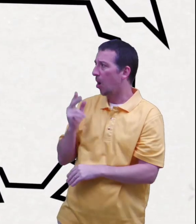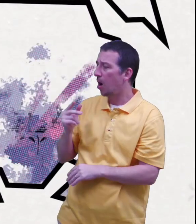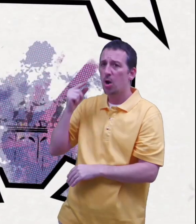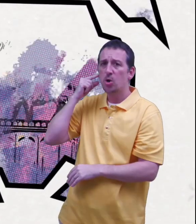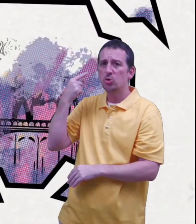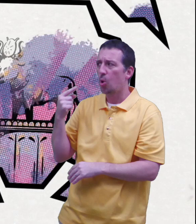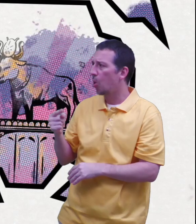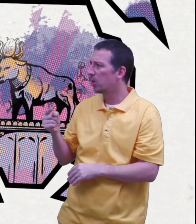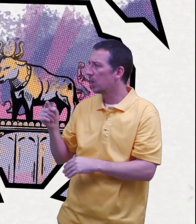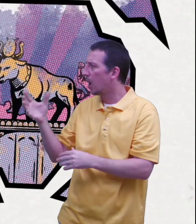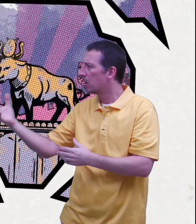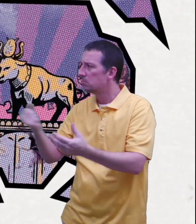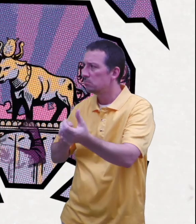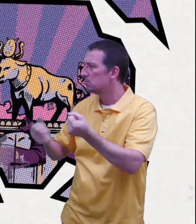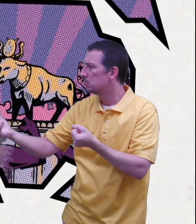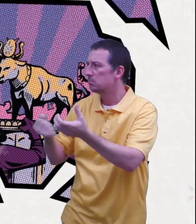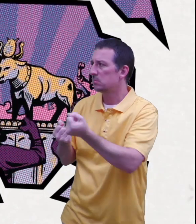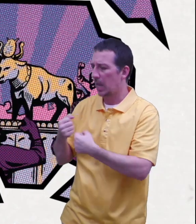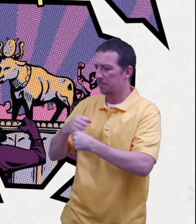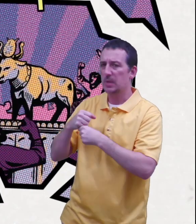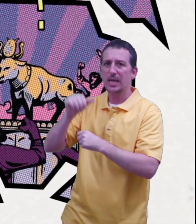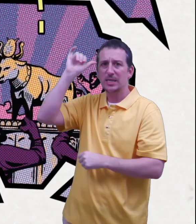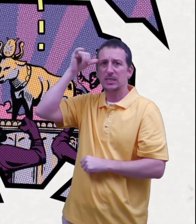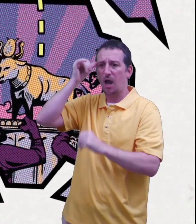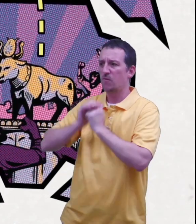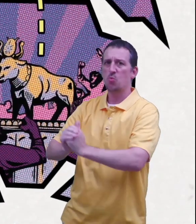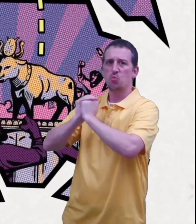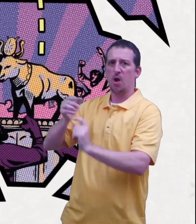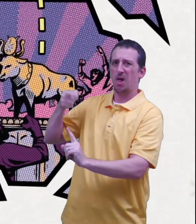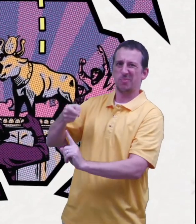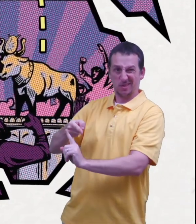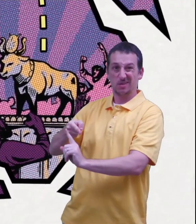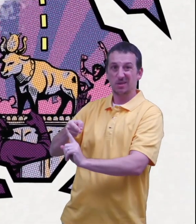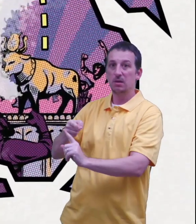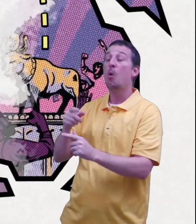and takes the gold of the Israelites to make the golden calf.